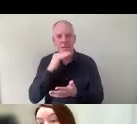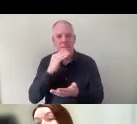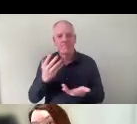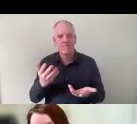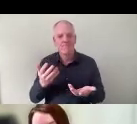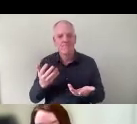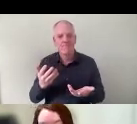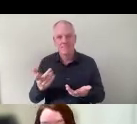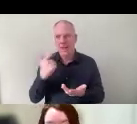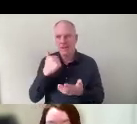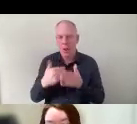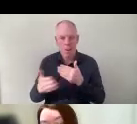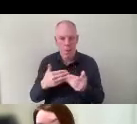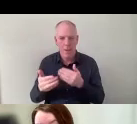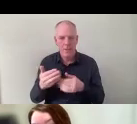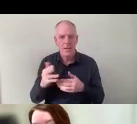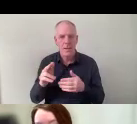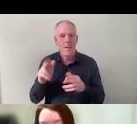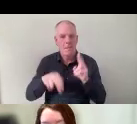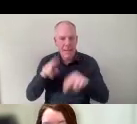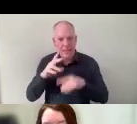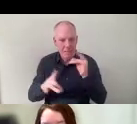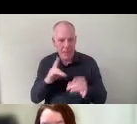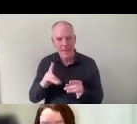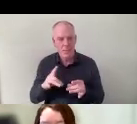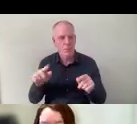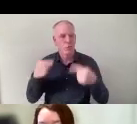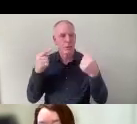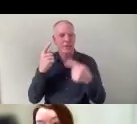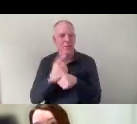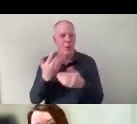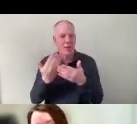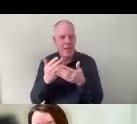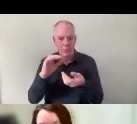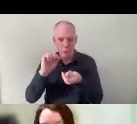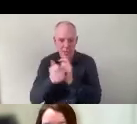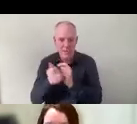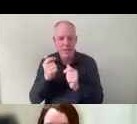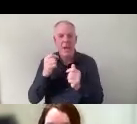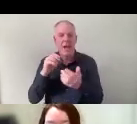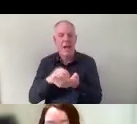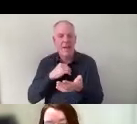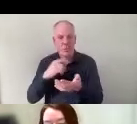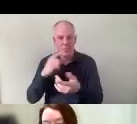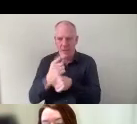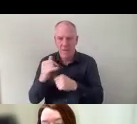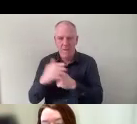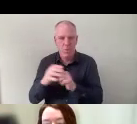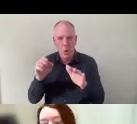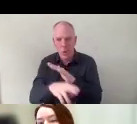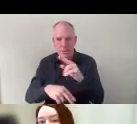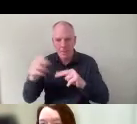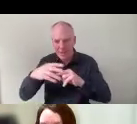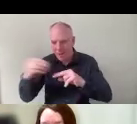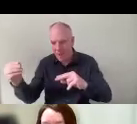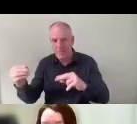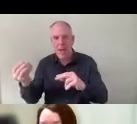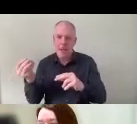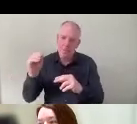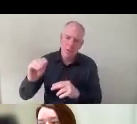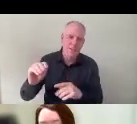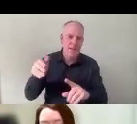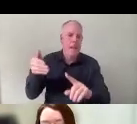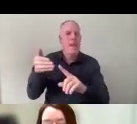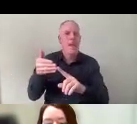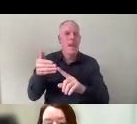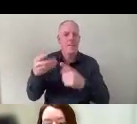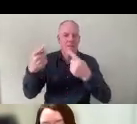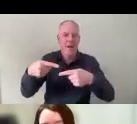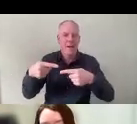tell us a lot about how the painting was made. So the challenge with retouching is to compensate for that loss of paint, reinstating the intended final forms and colours,